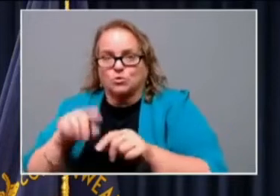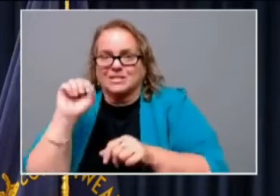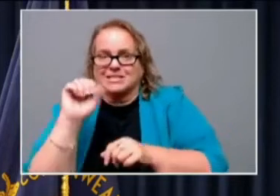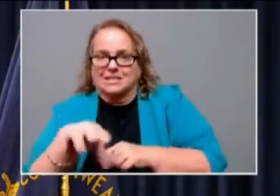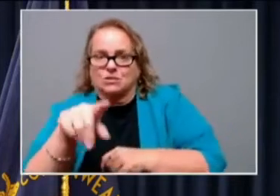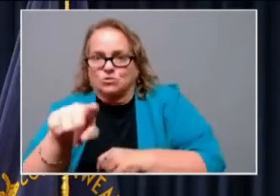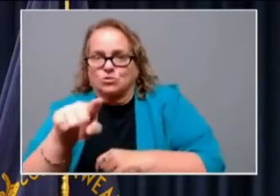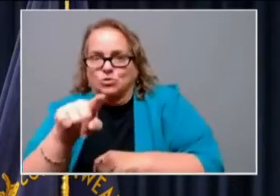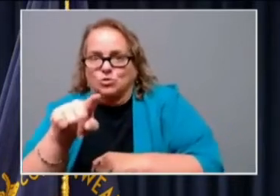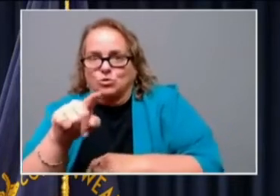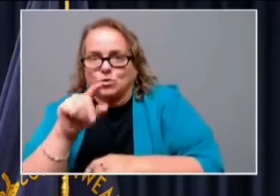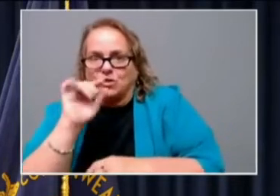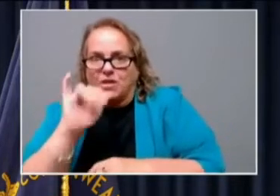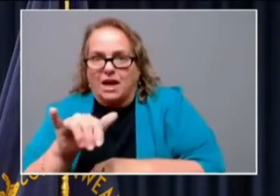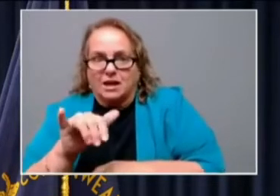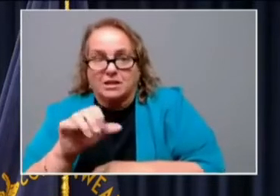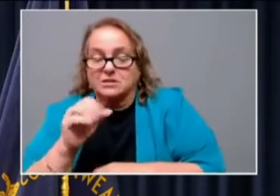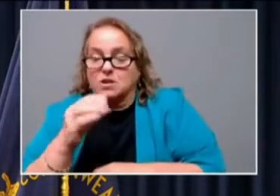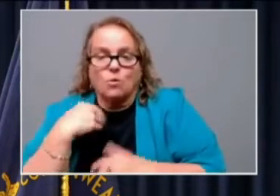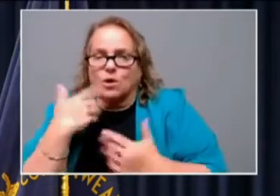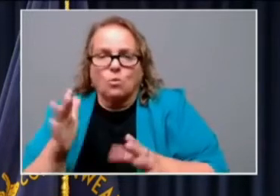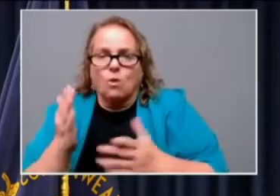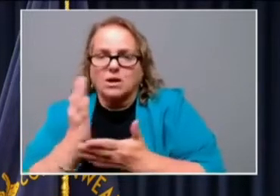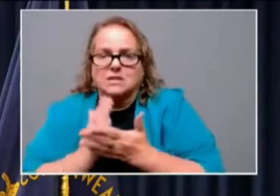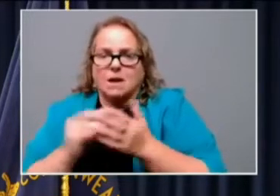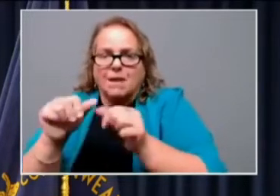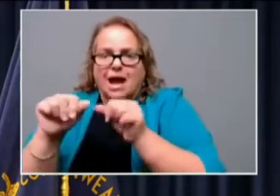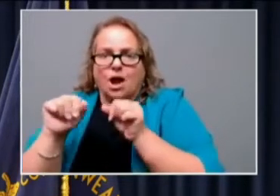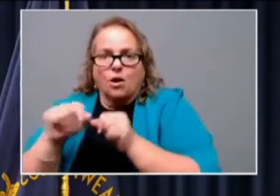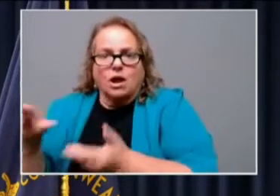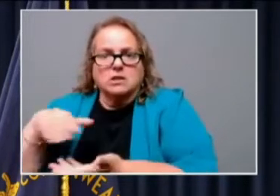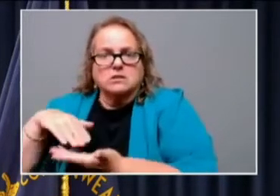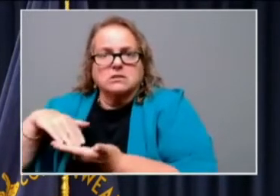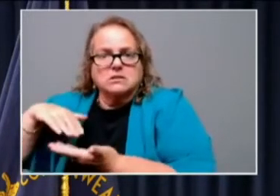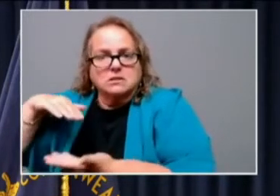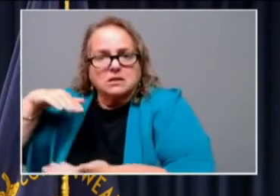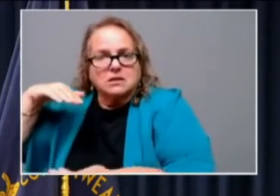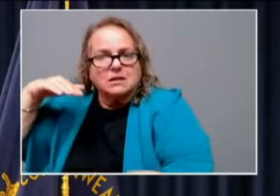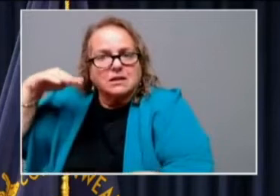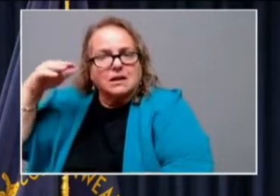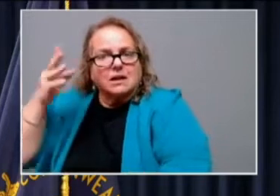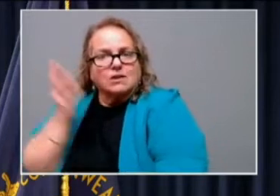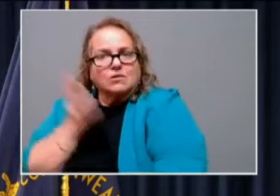aren't hit like Kentucky stockpiling them while we might not be getting